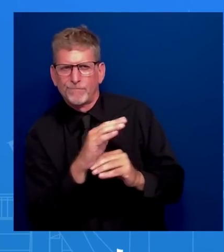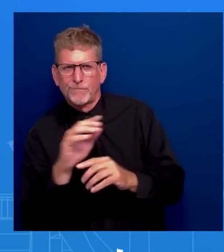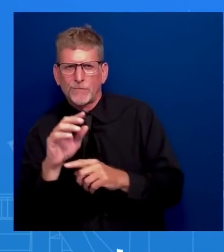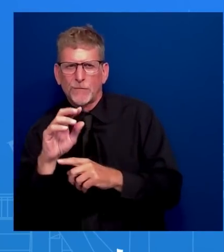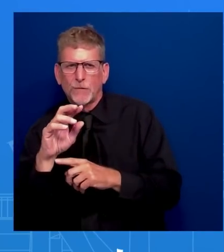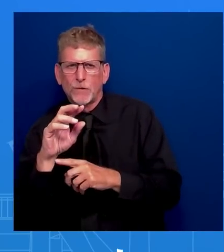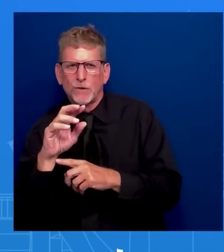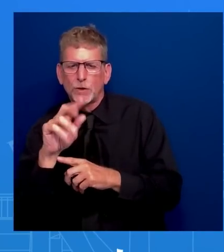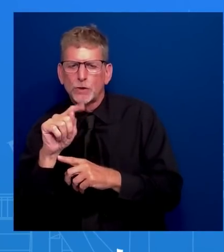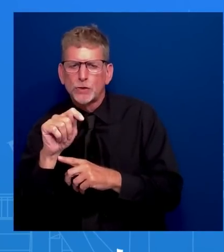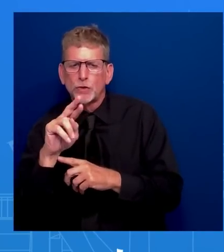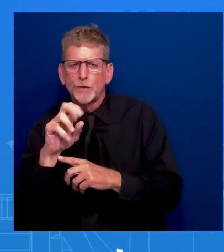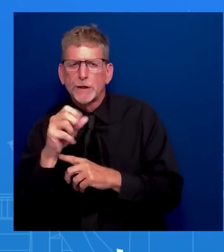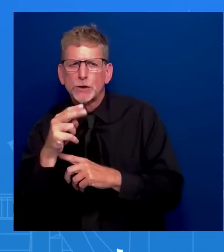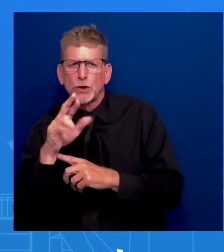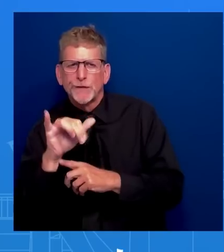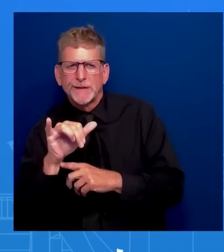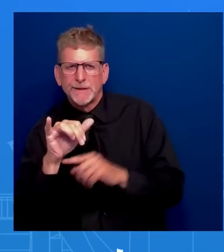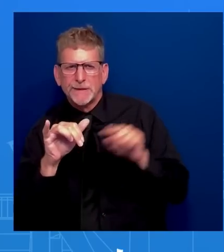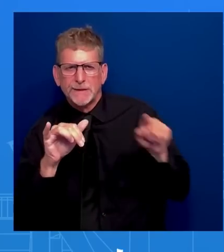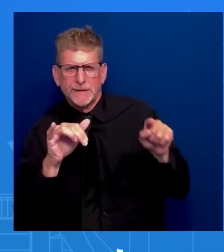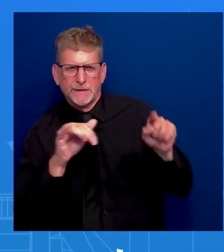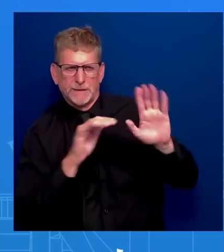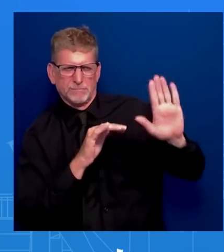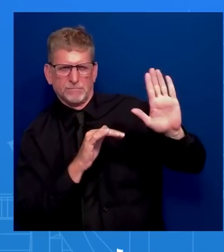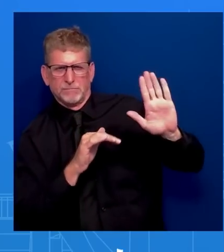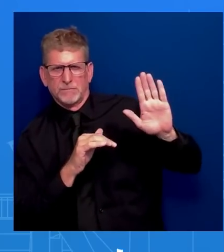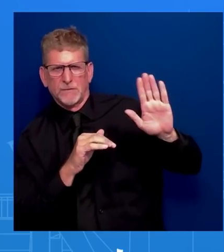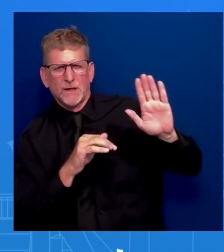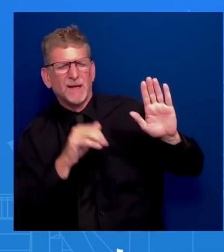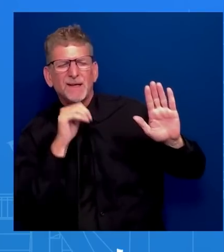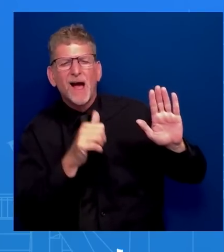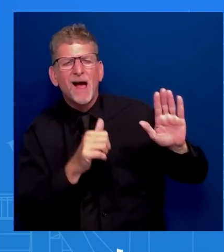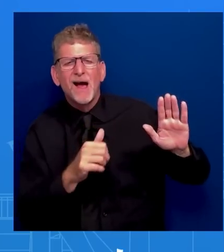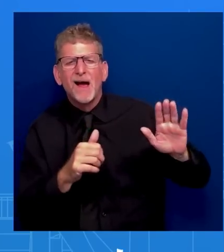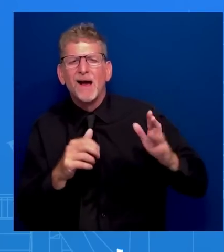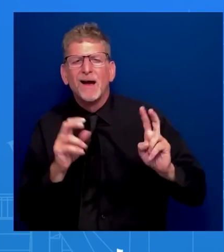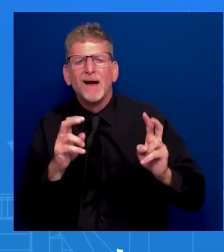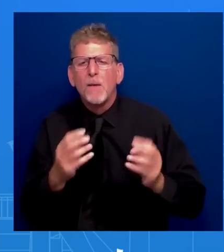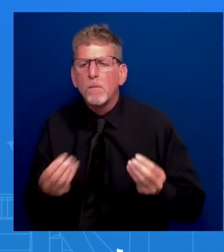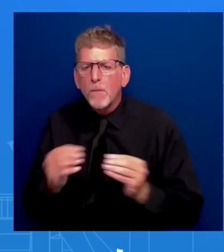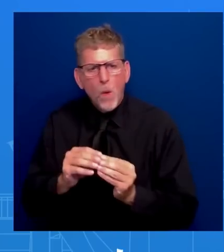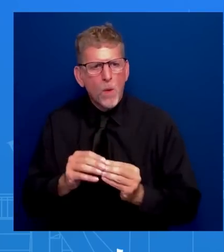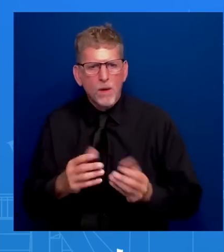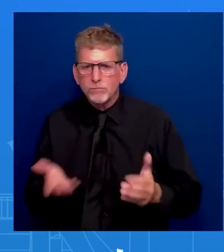to recent years for households making under $400,000." So this is -- The Press: So no audits?